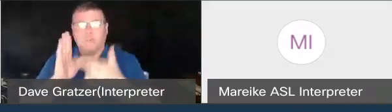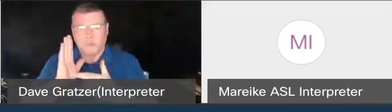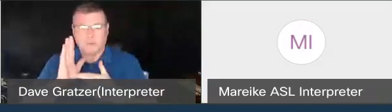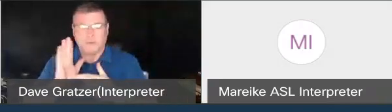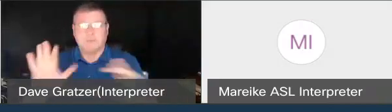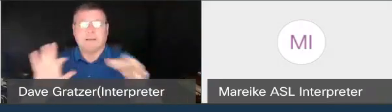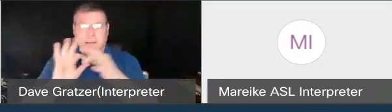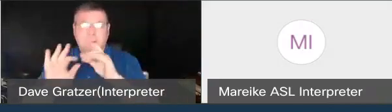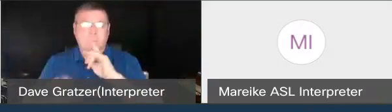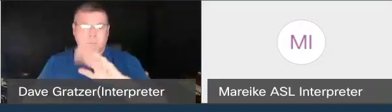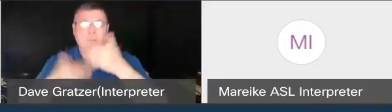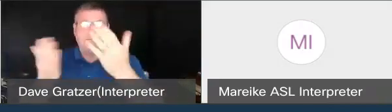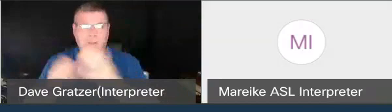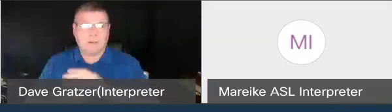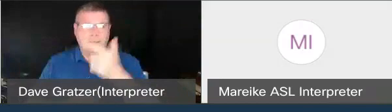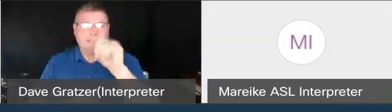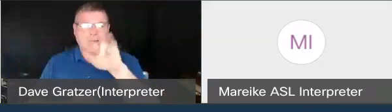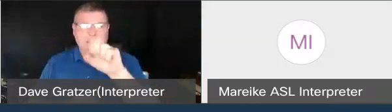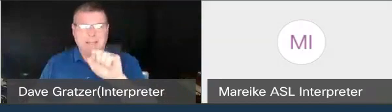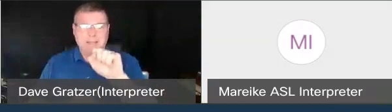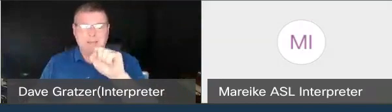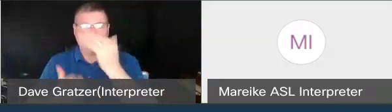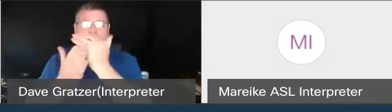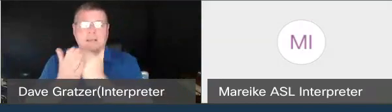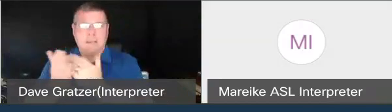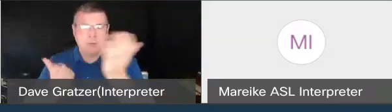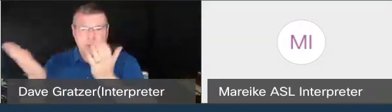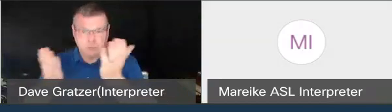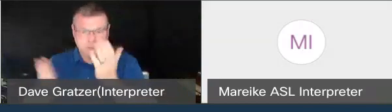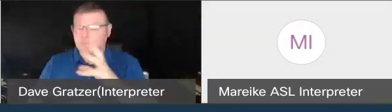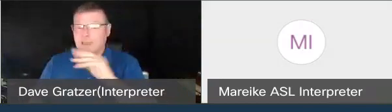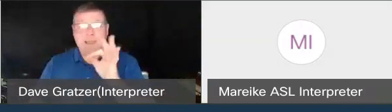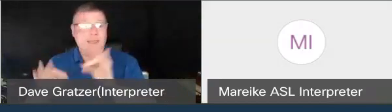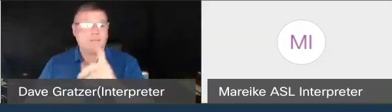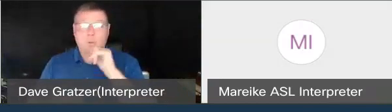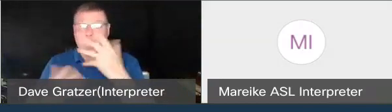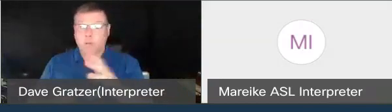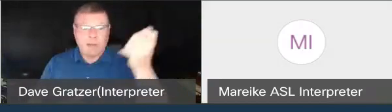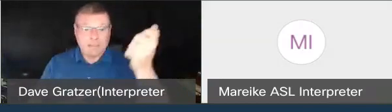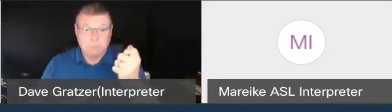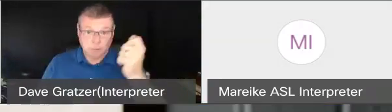will be provided on the GAINS listserv. And if you do not already subscribe to the listserv,